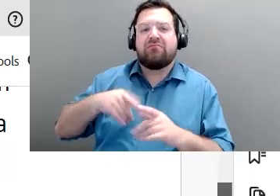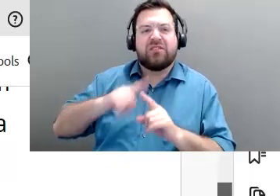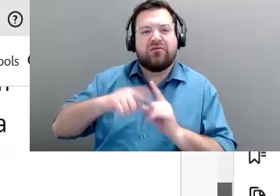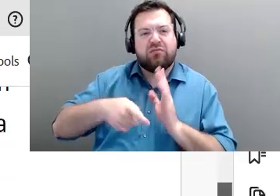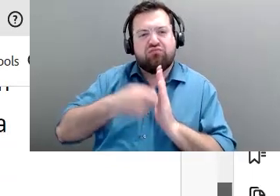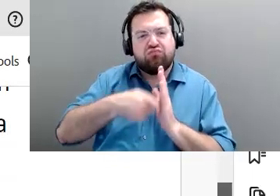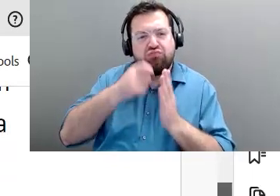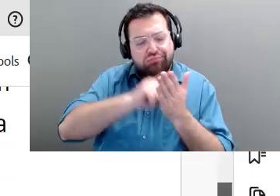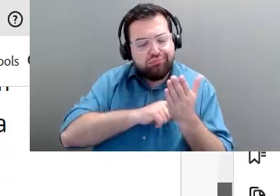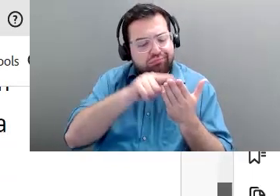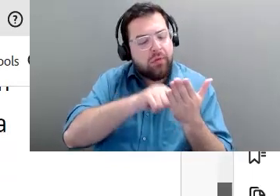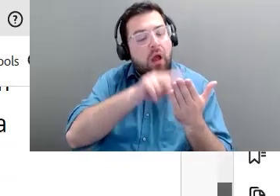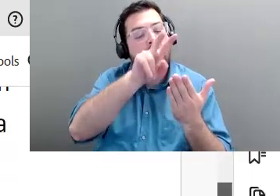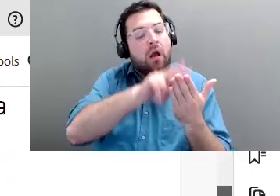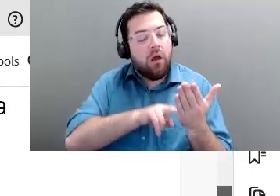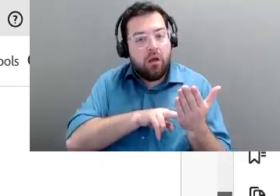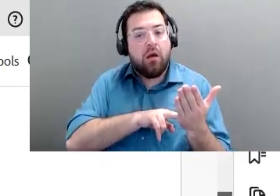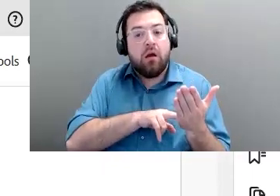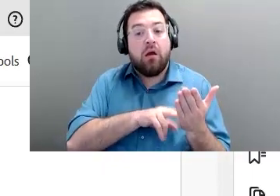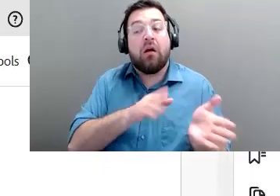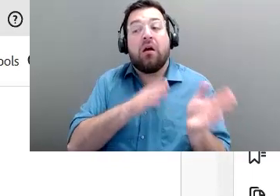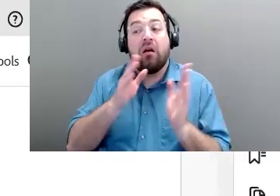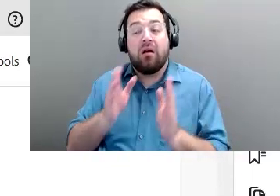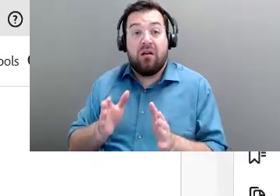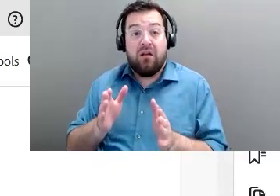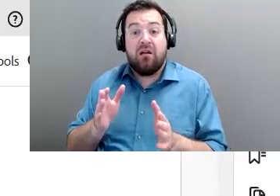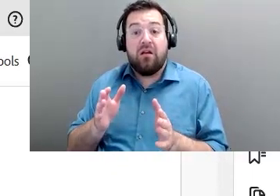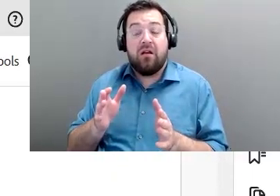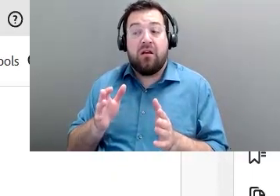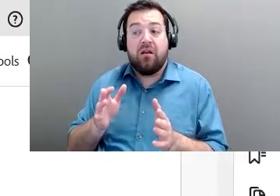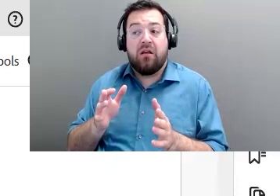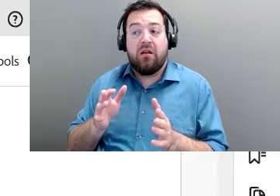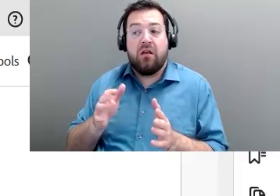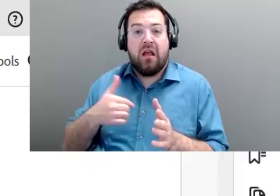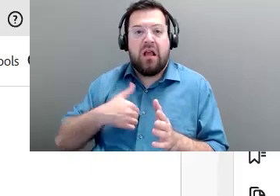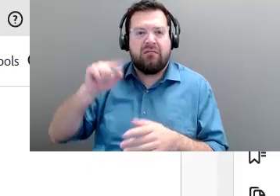set up some articles to read. And then what I'm asking them is, which theory do you think